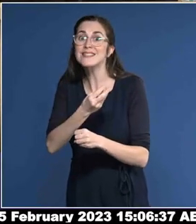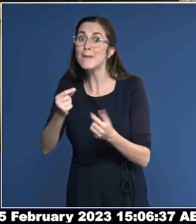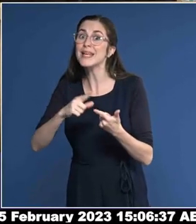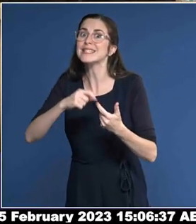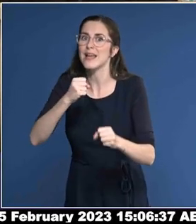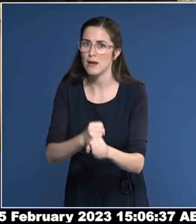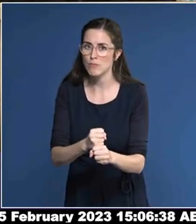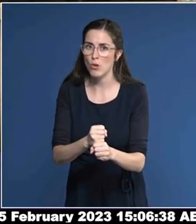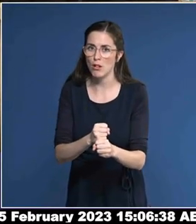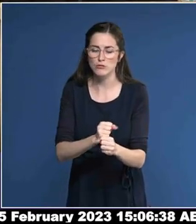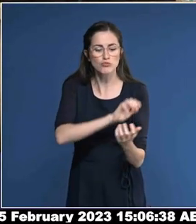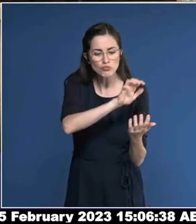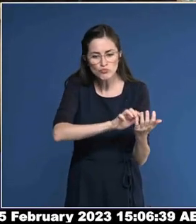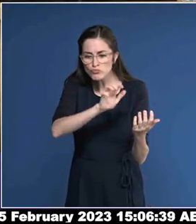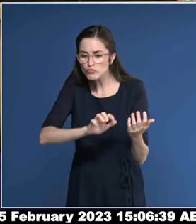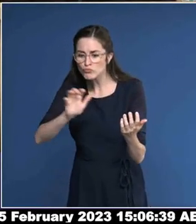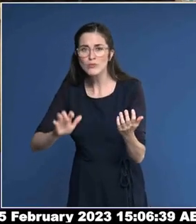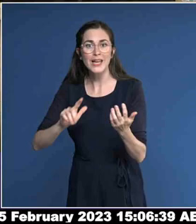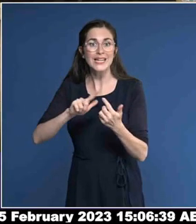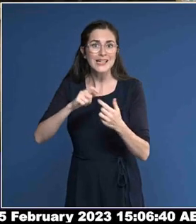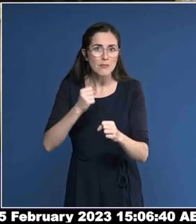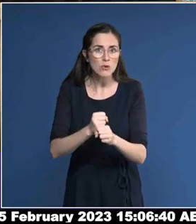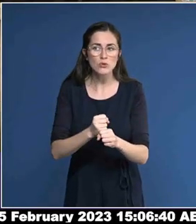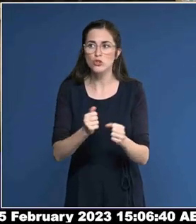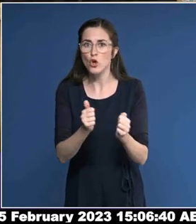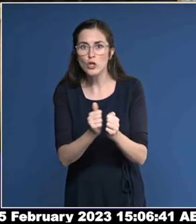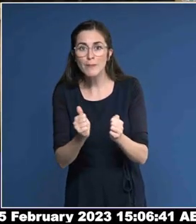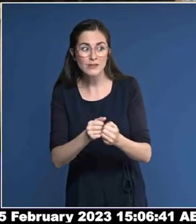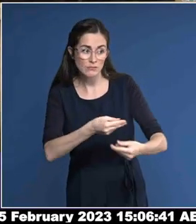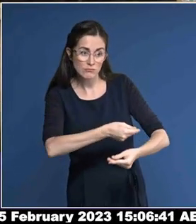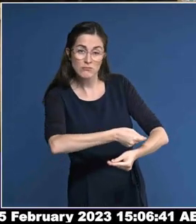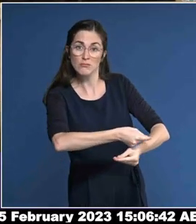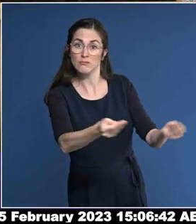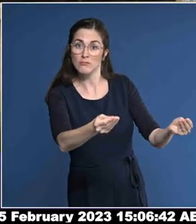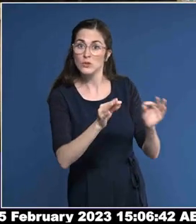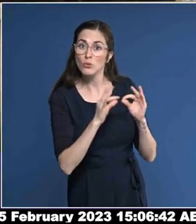of documents, processes, et cetera, and potentially even the creation of some sort of